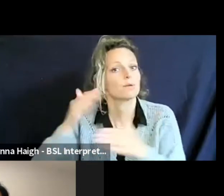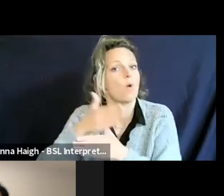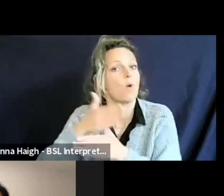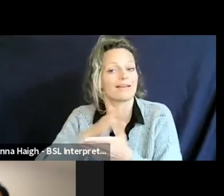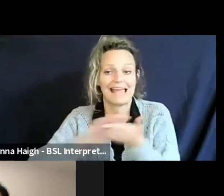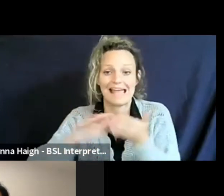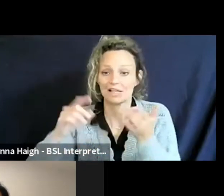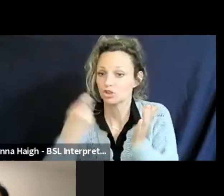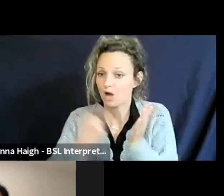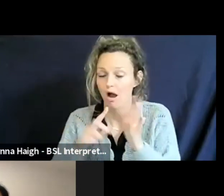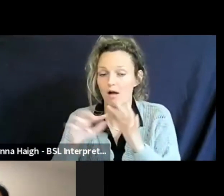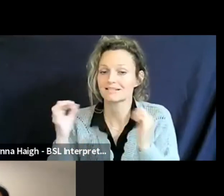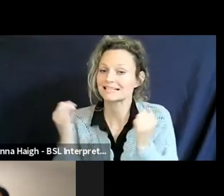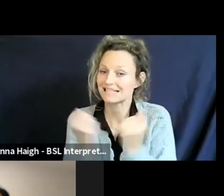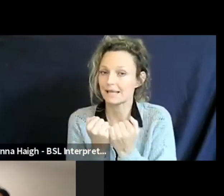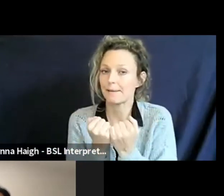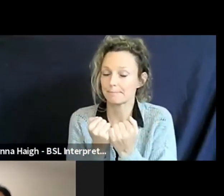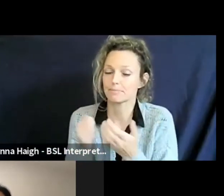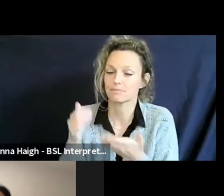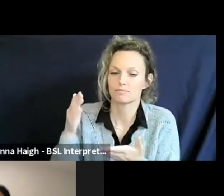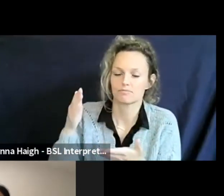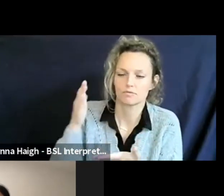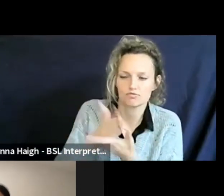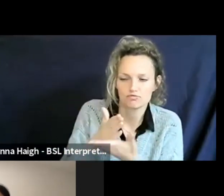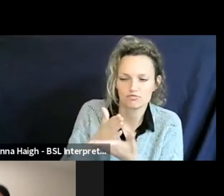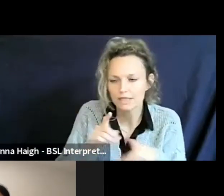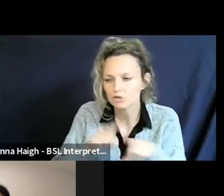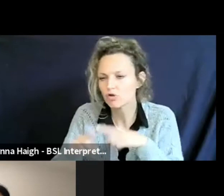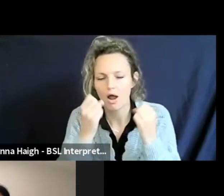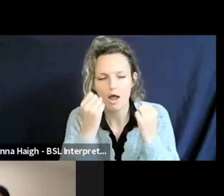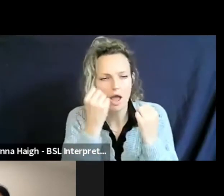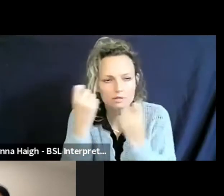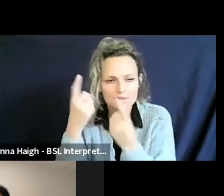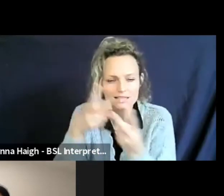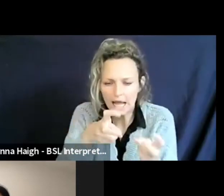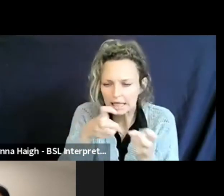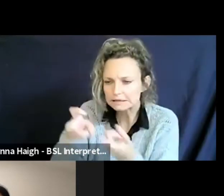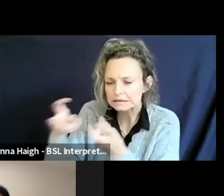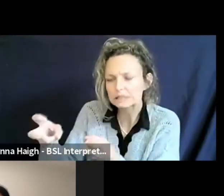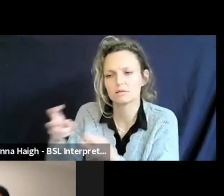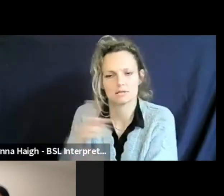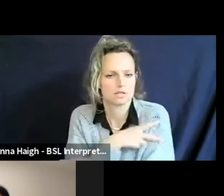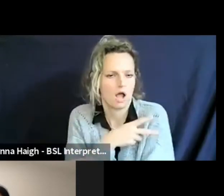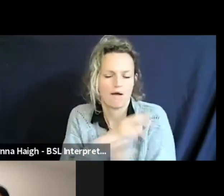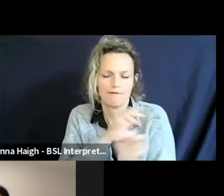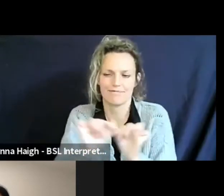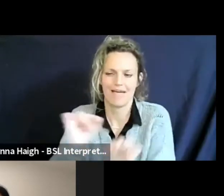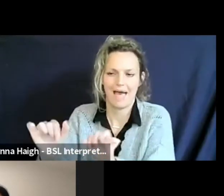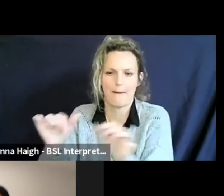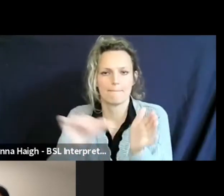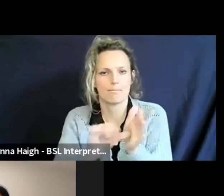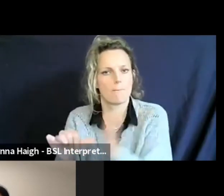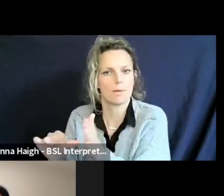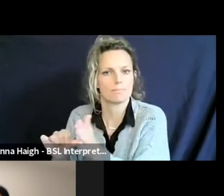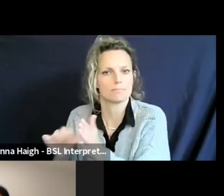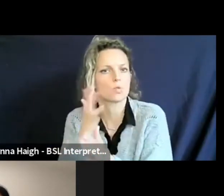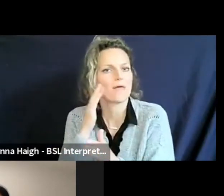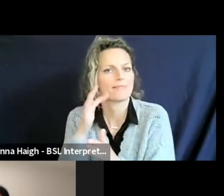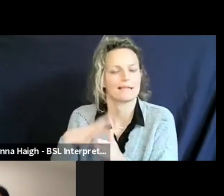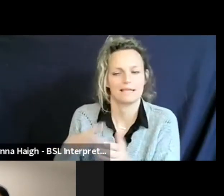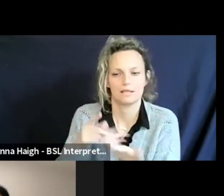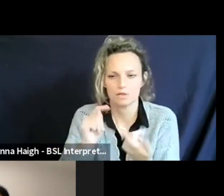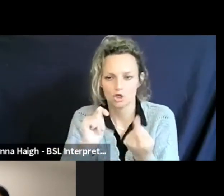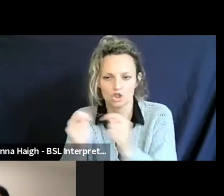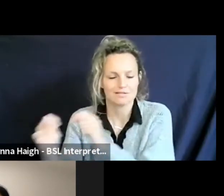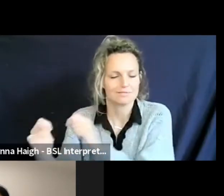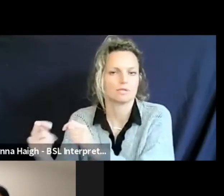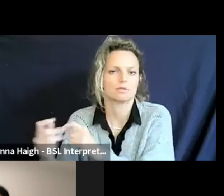The things have have come up already, things like workplace adjustments and reasonable adjustments, over the past